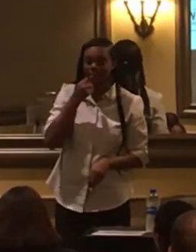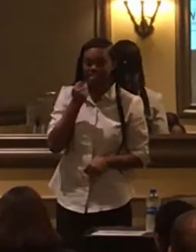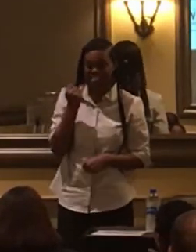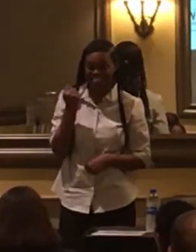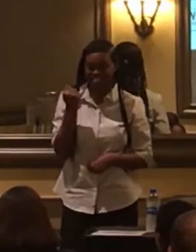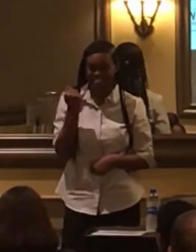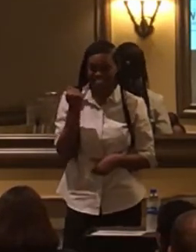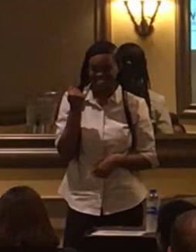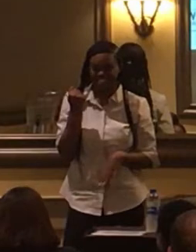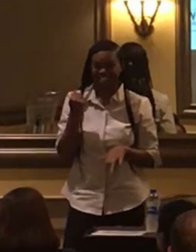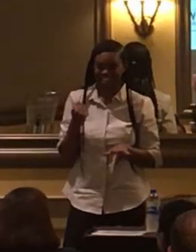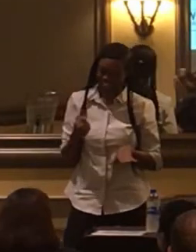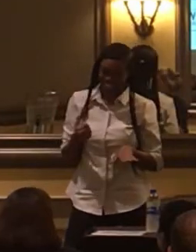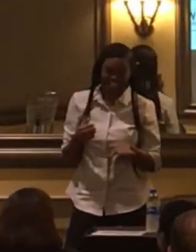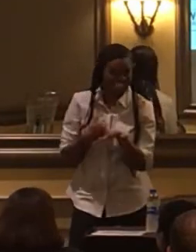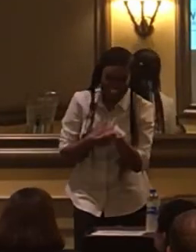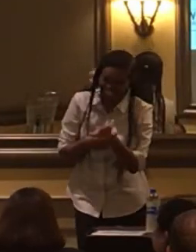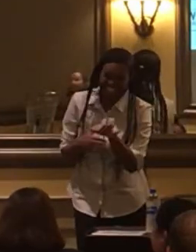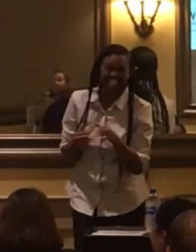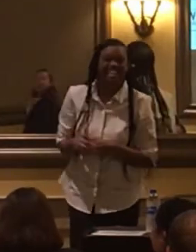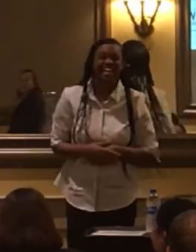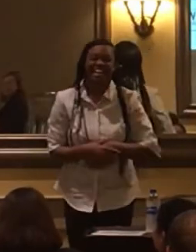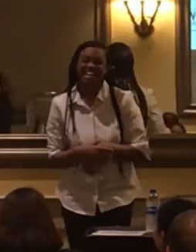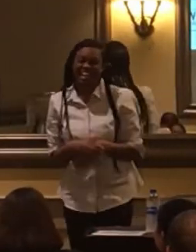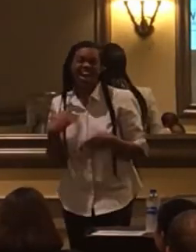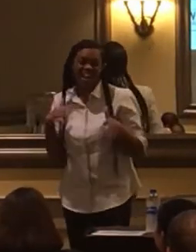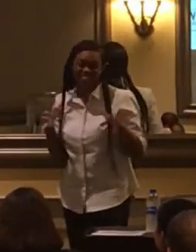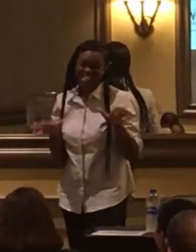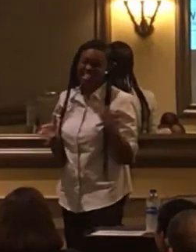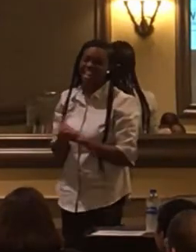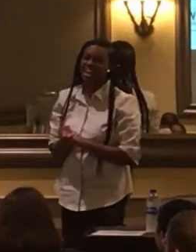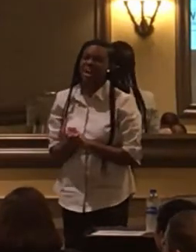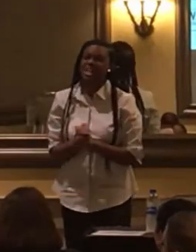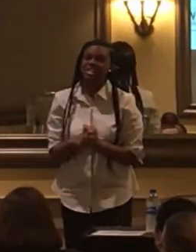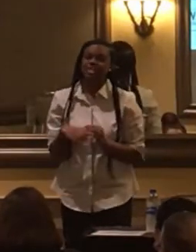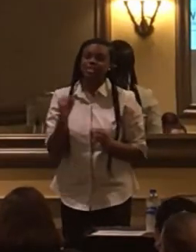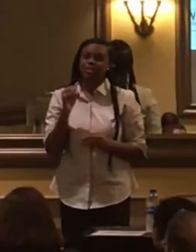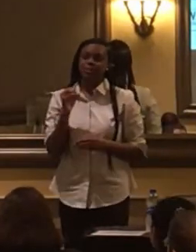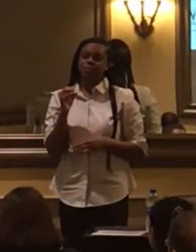And you know, I'm nervous.